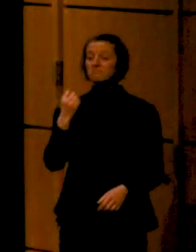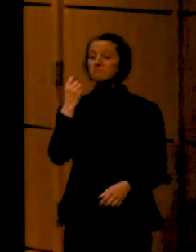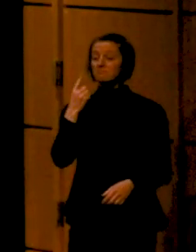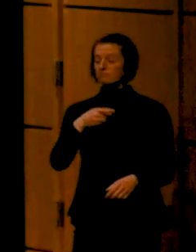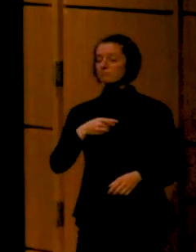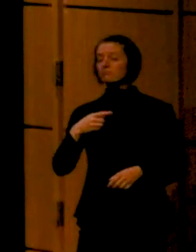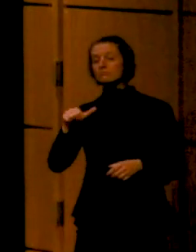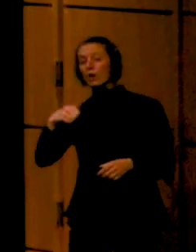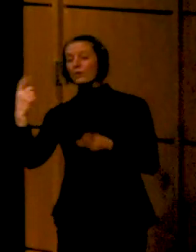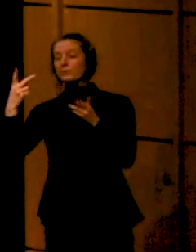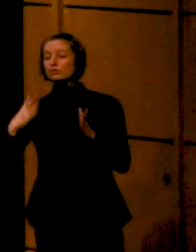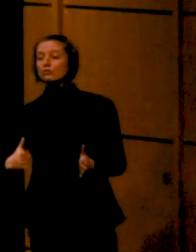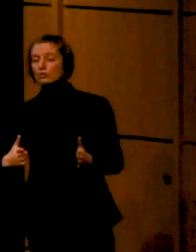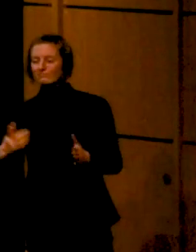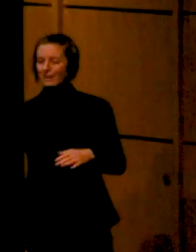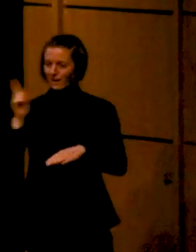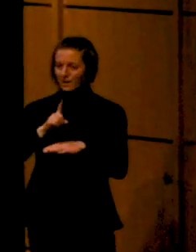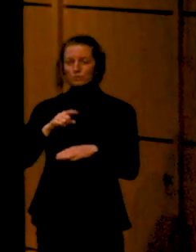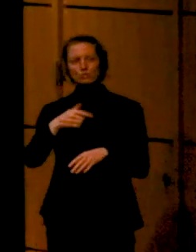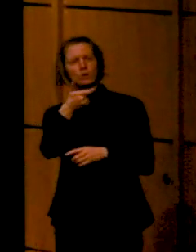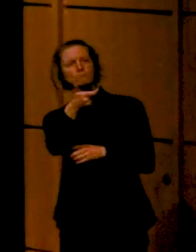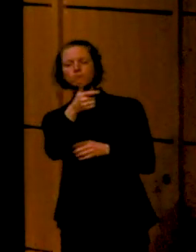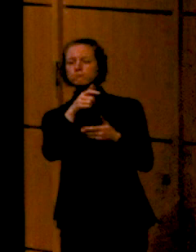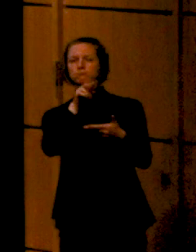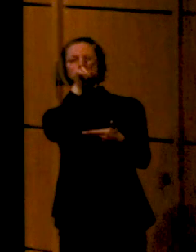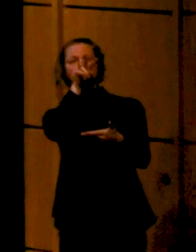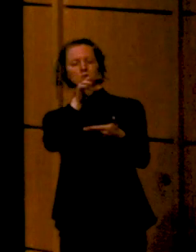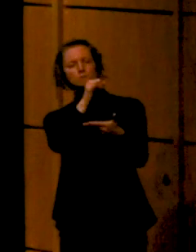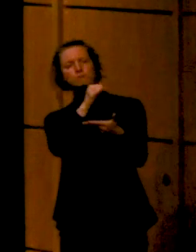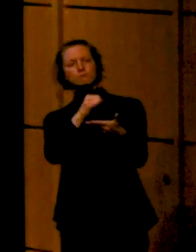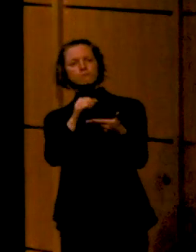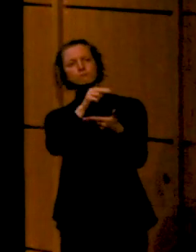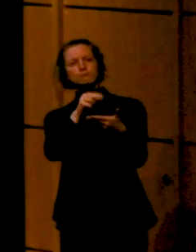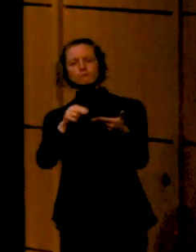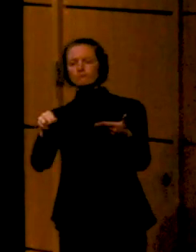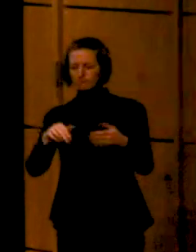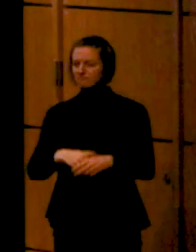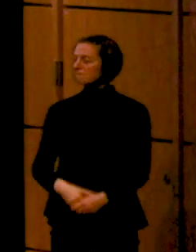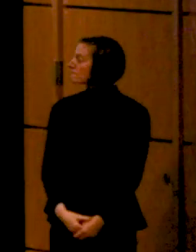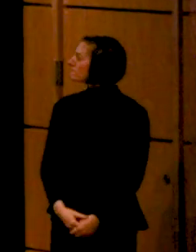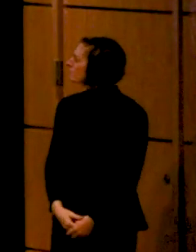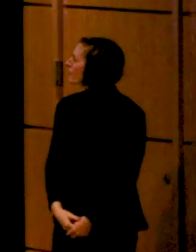landscape painter Albert Bierstadt, portraying the mountain.